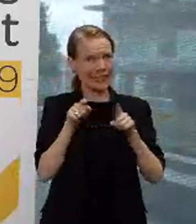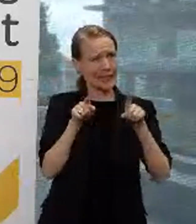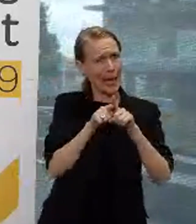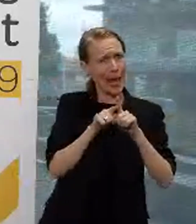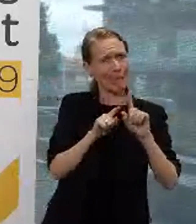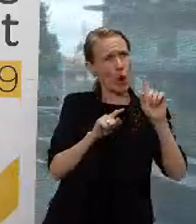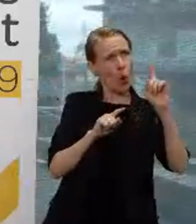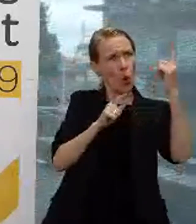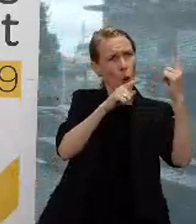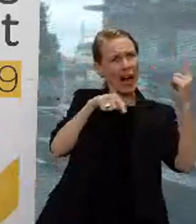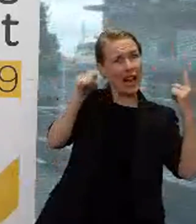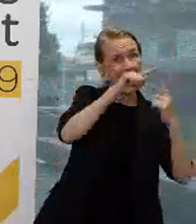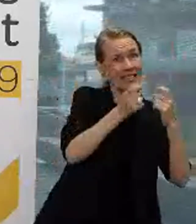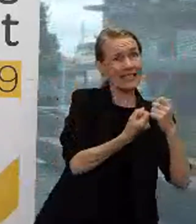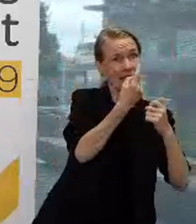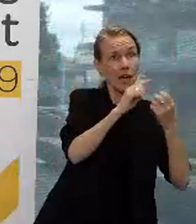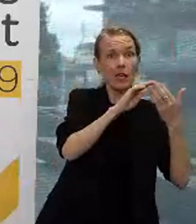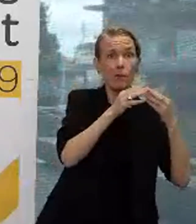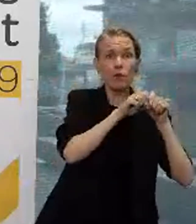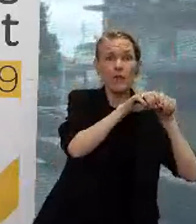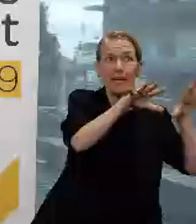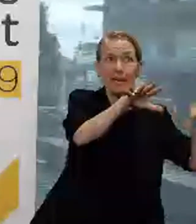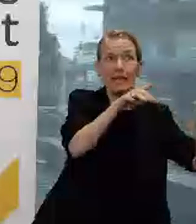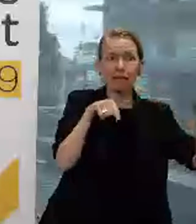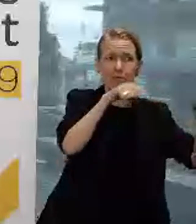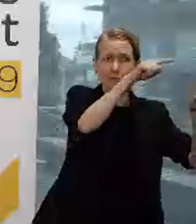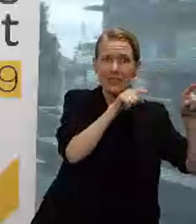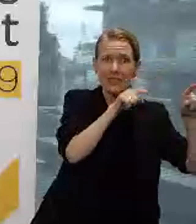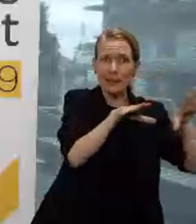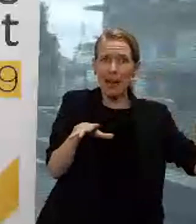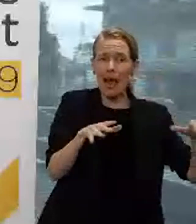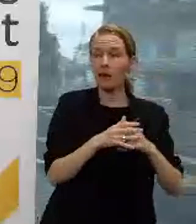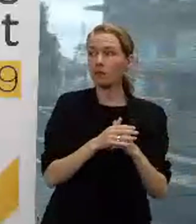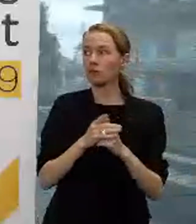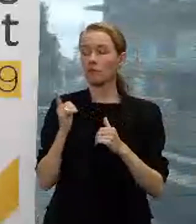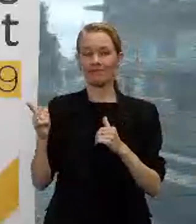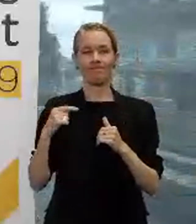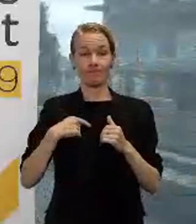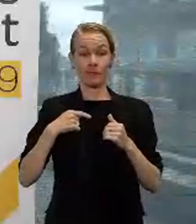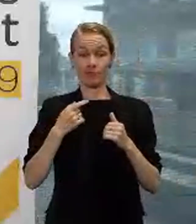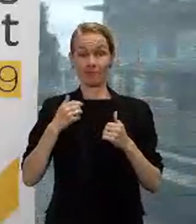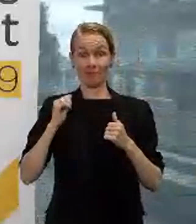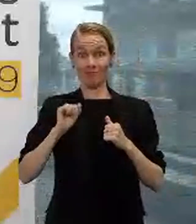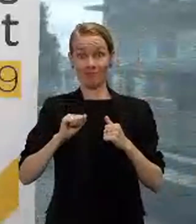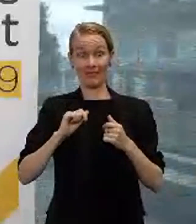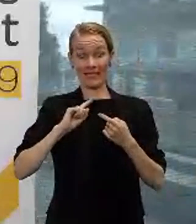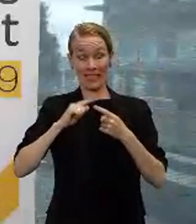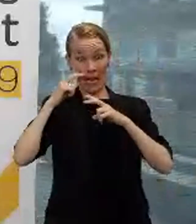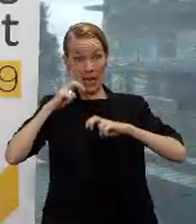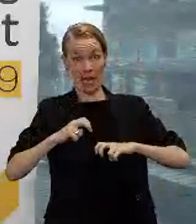Genomic testing will be done. That usually takes a few days after we get the initial test result back.